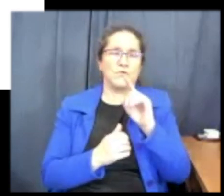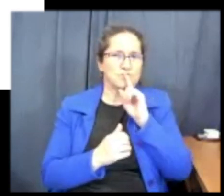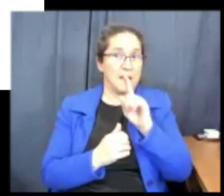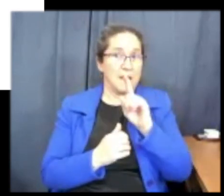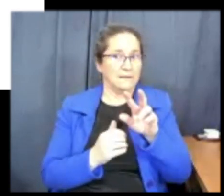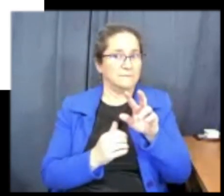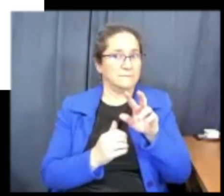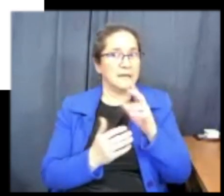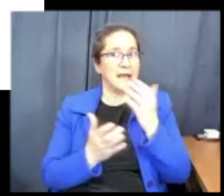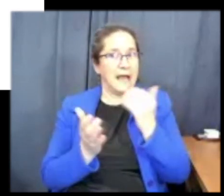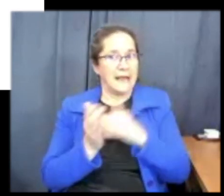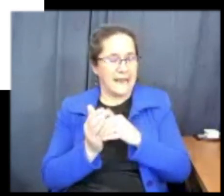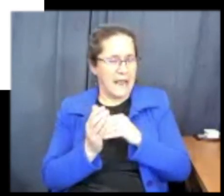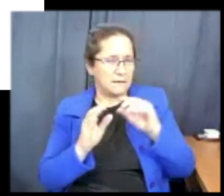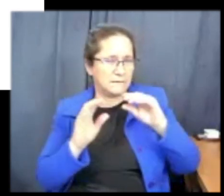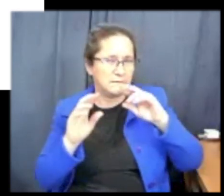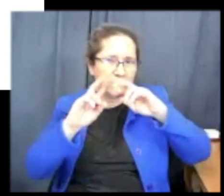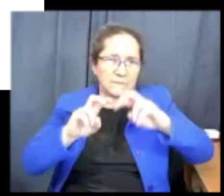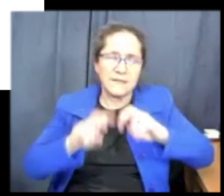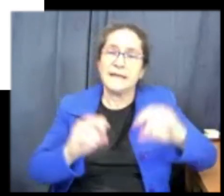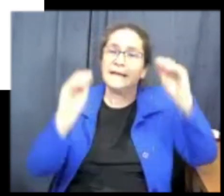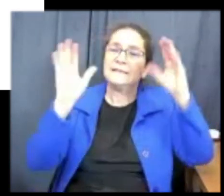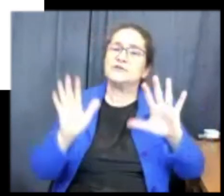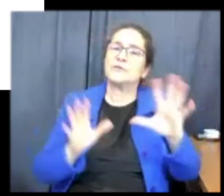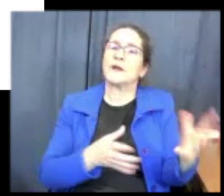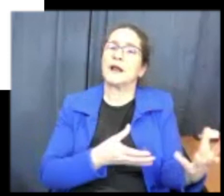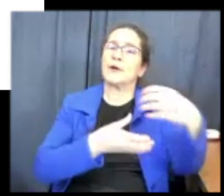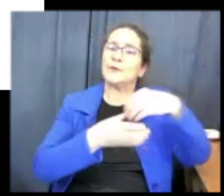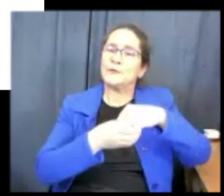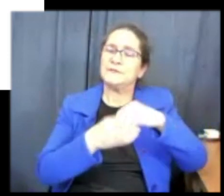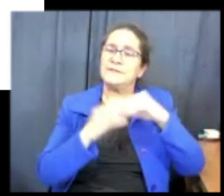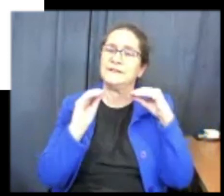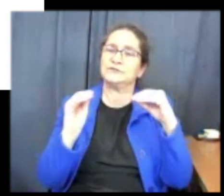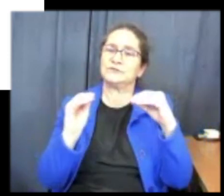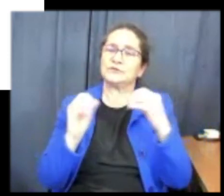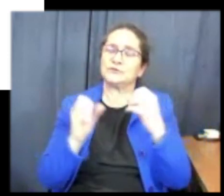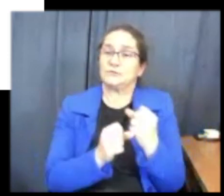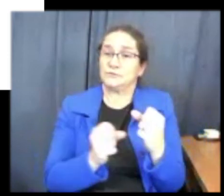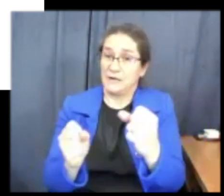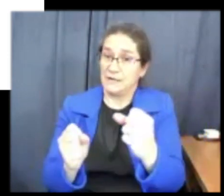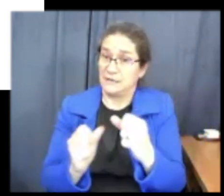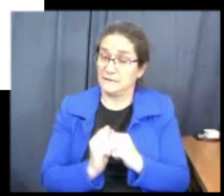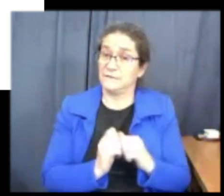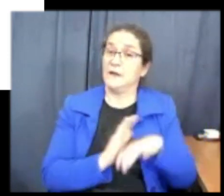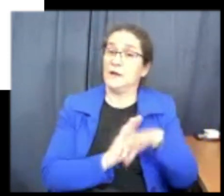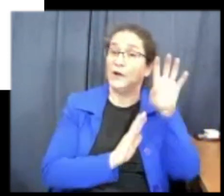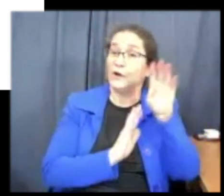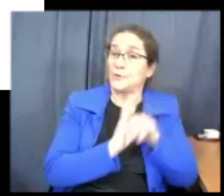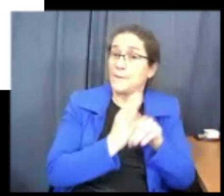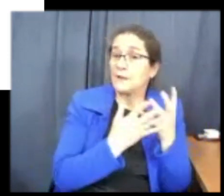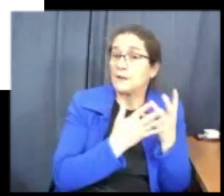inclusive instructional strategies. Is your curriculum screened and is the content and access there.